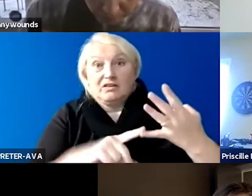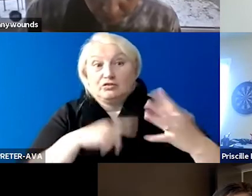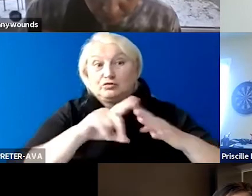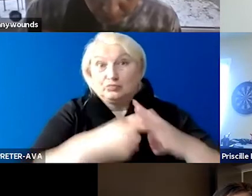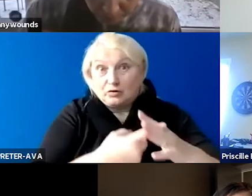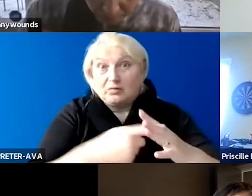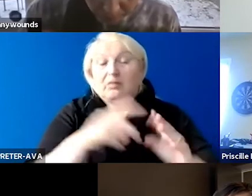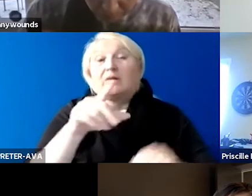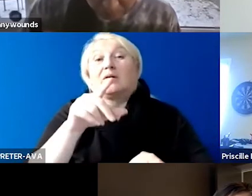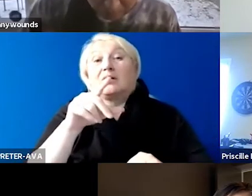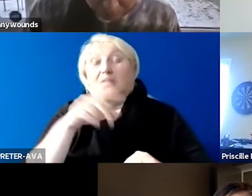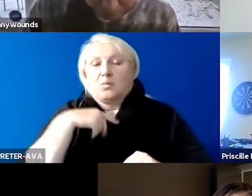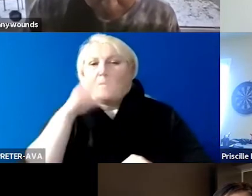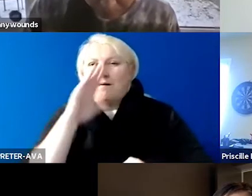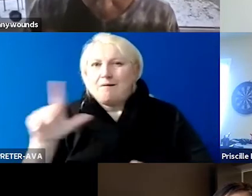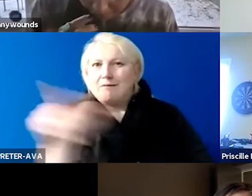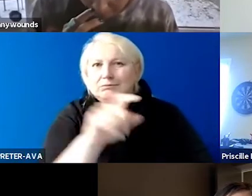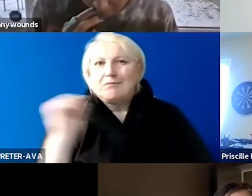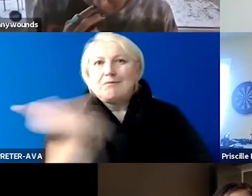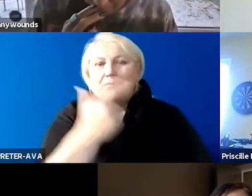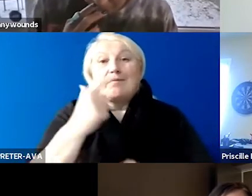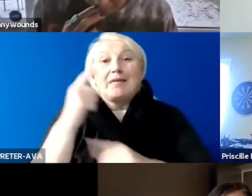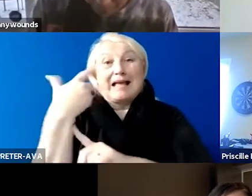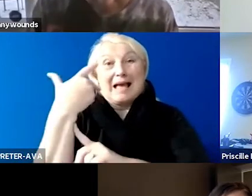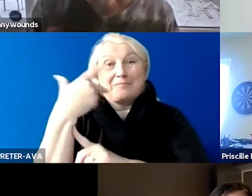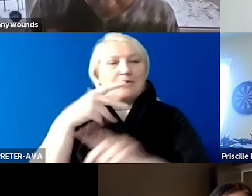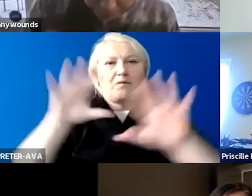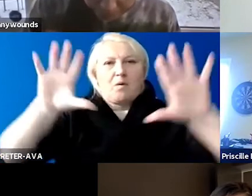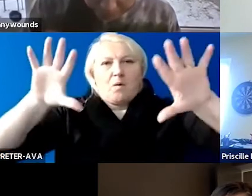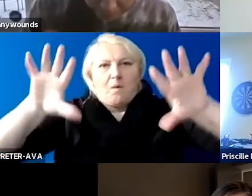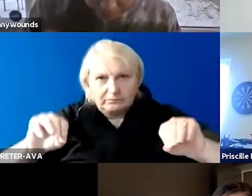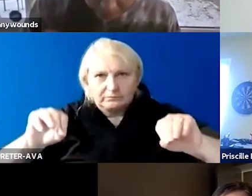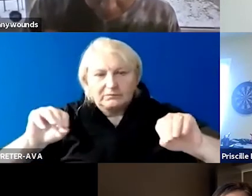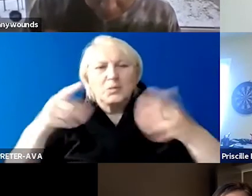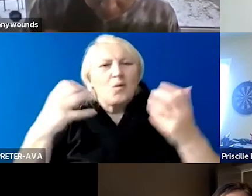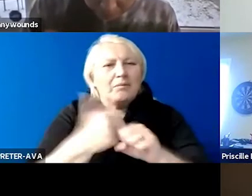or asking a question to ensure that the speakers and the interpreters remain visible throughout the